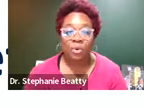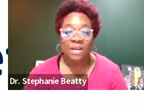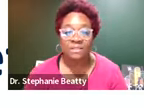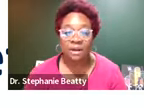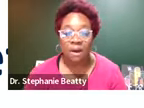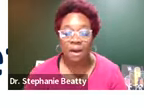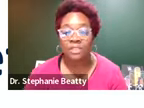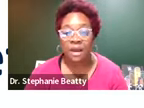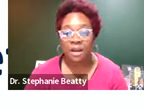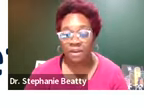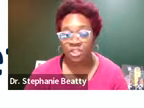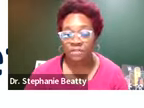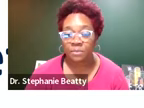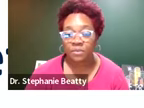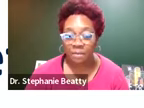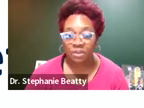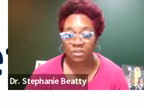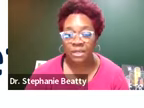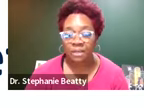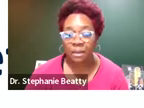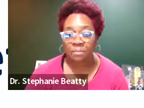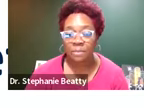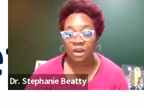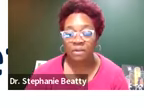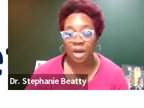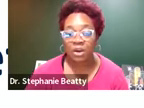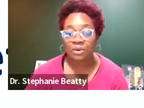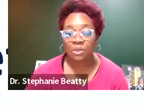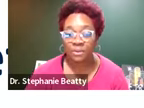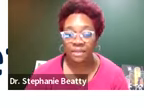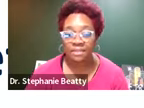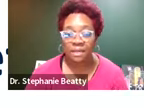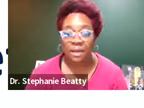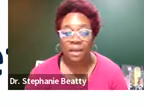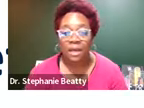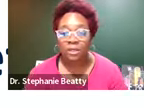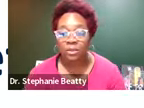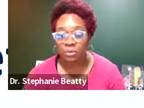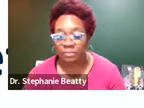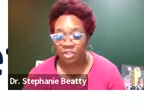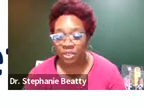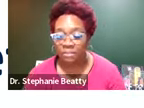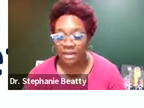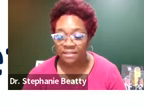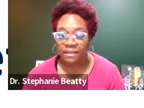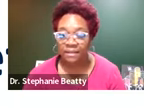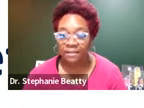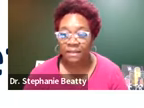Requests that are outside of our service parameters and may be covered by other units, include Michigan Medicine.